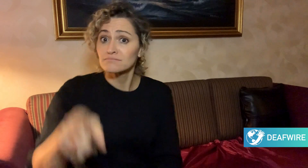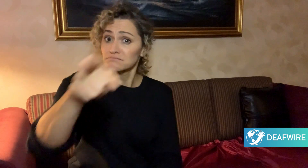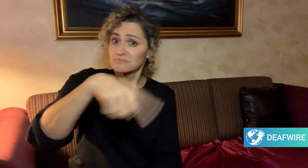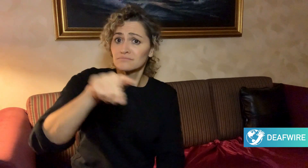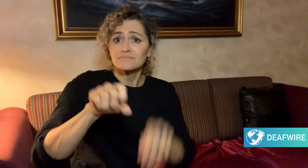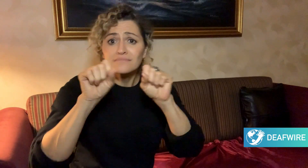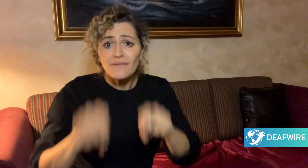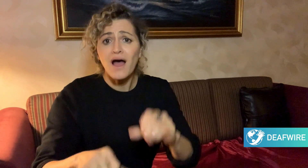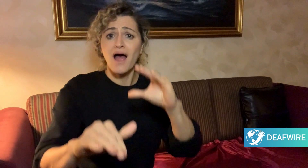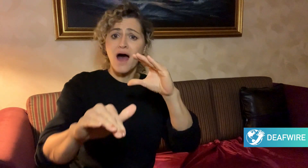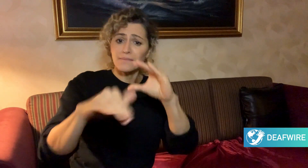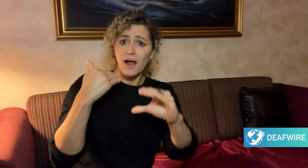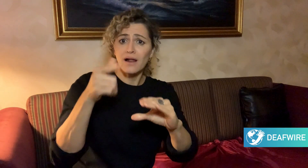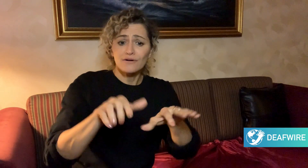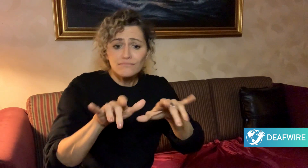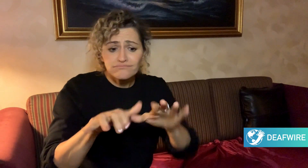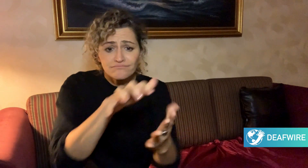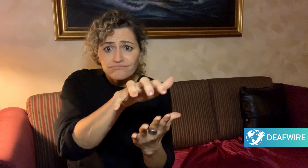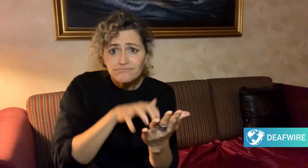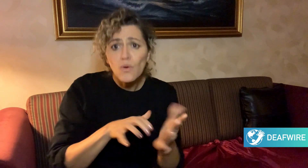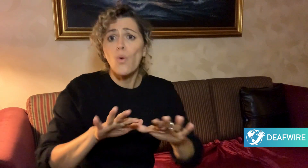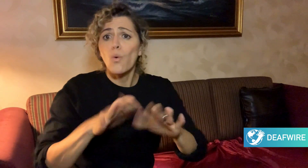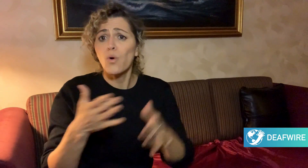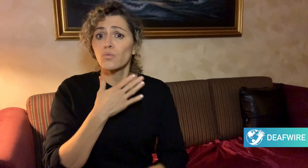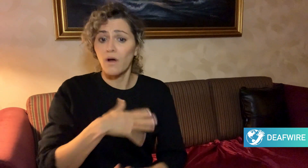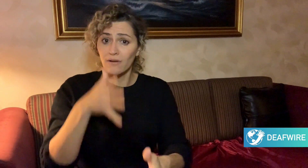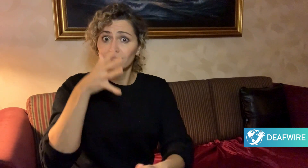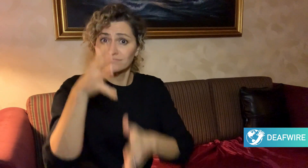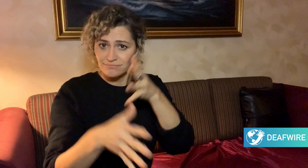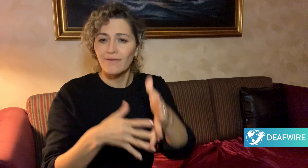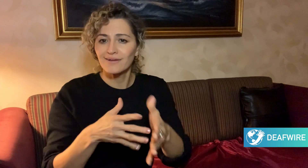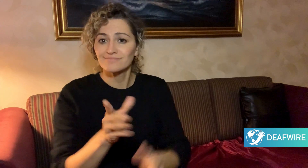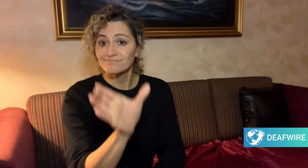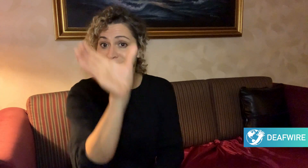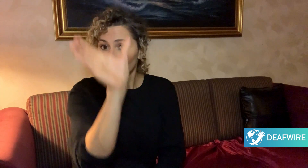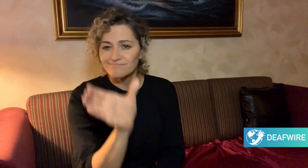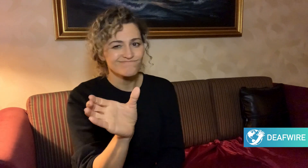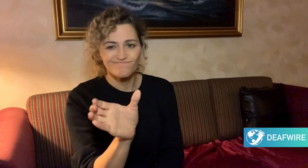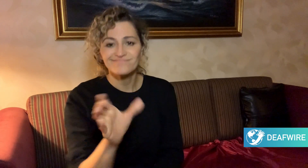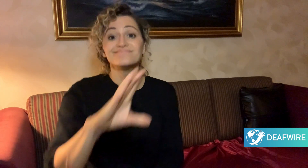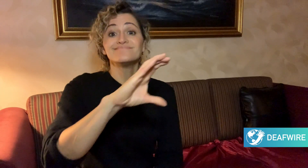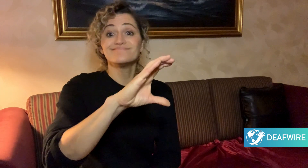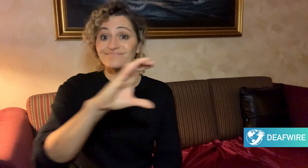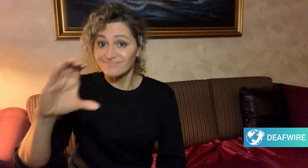You can email your text or video comments